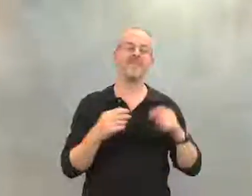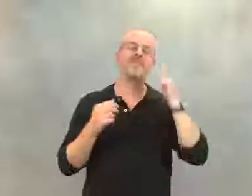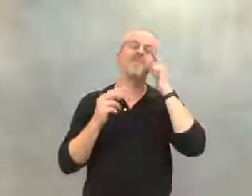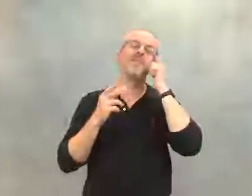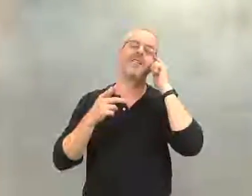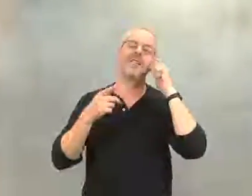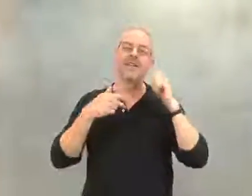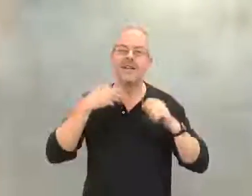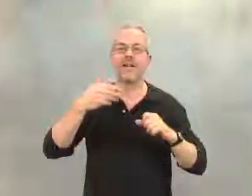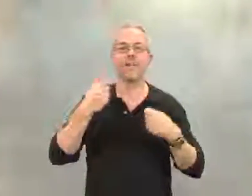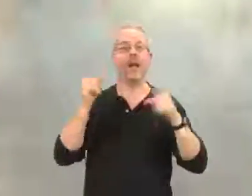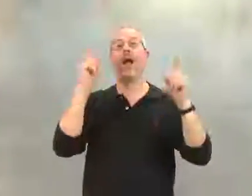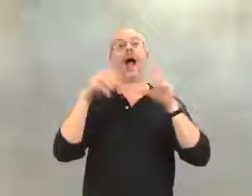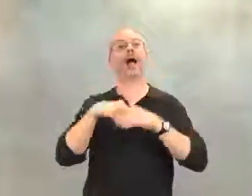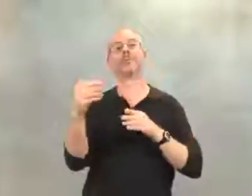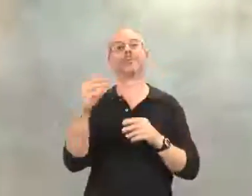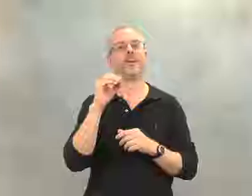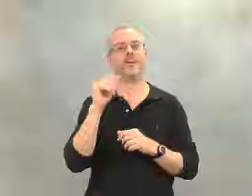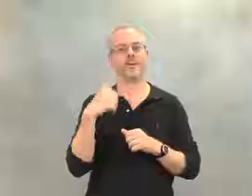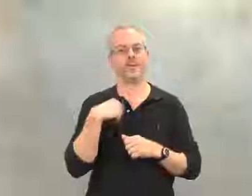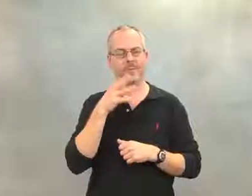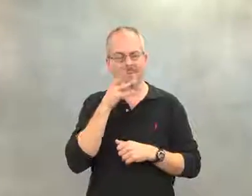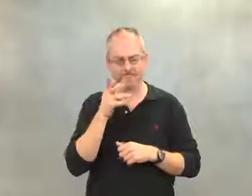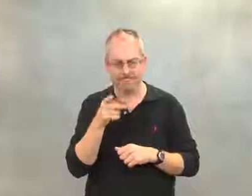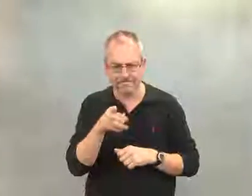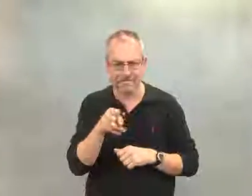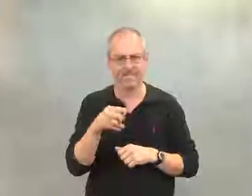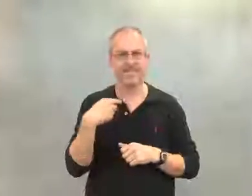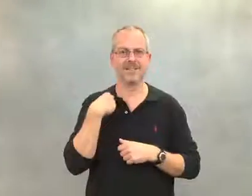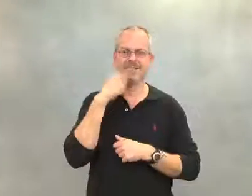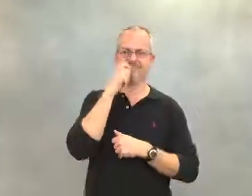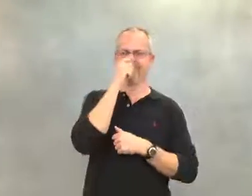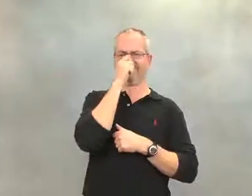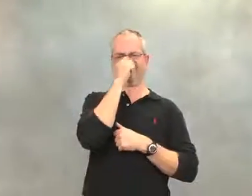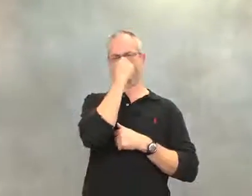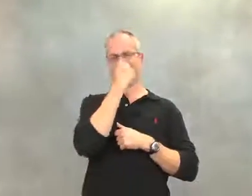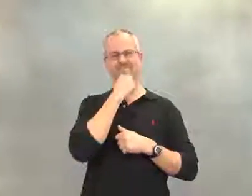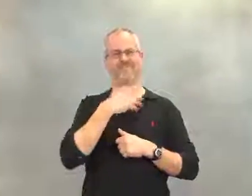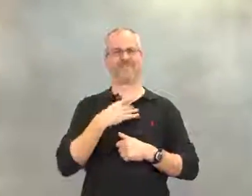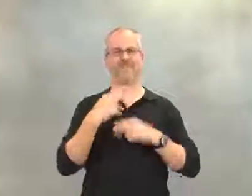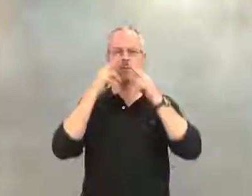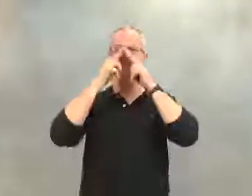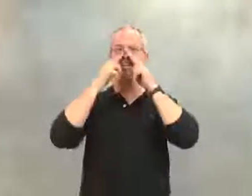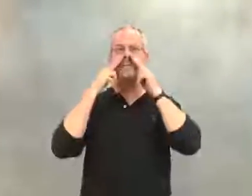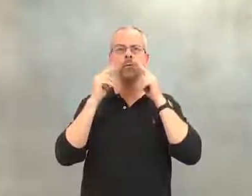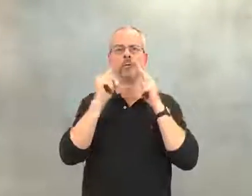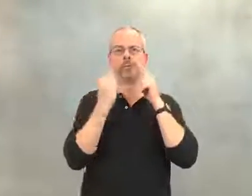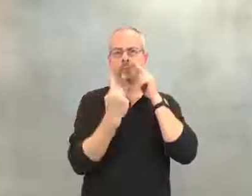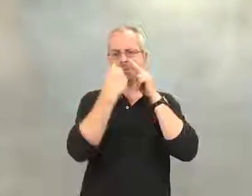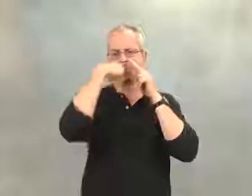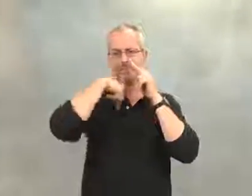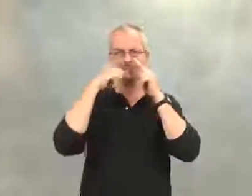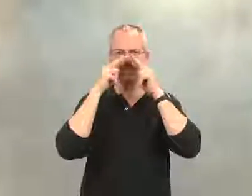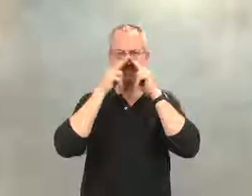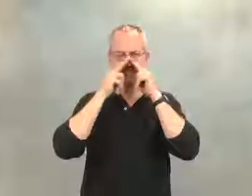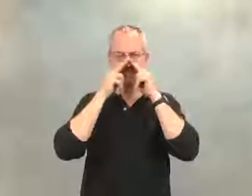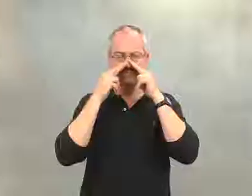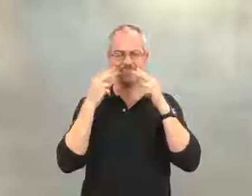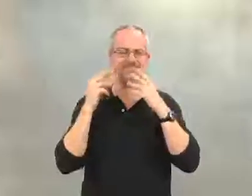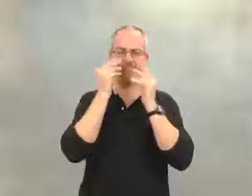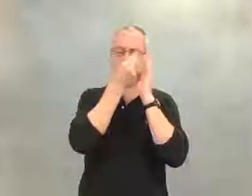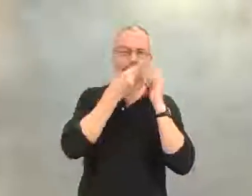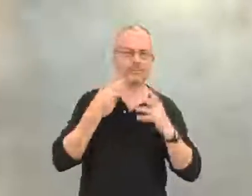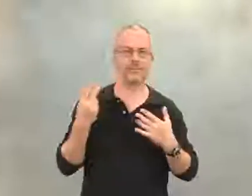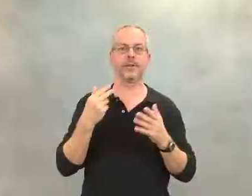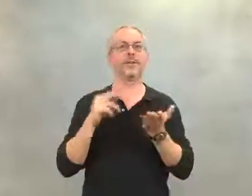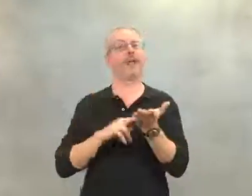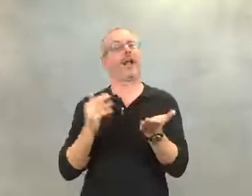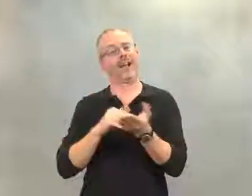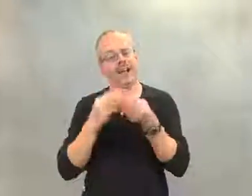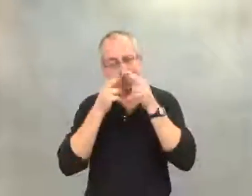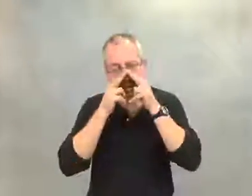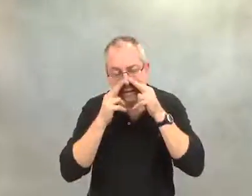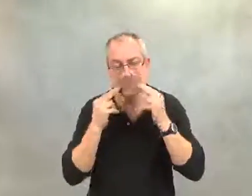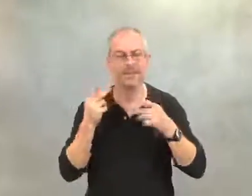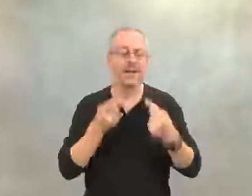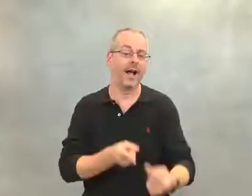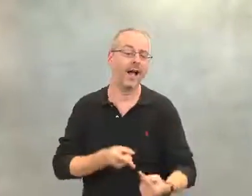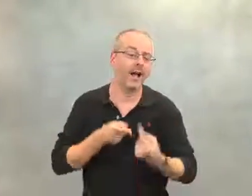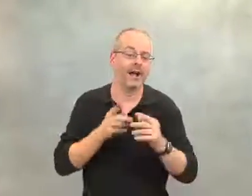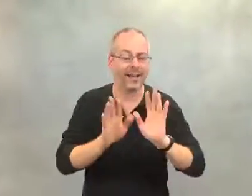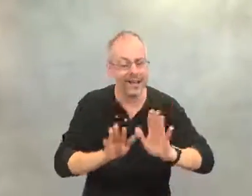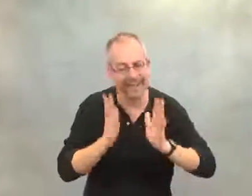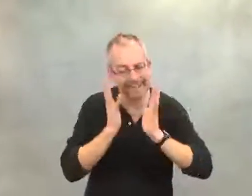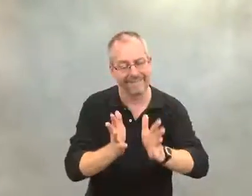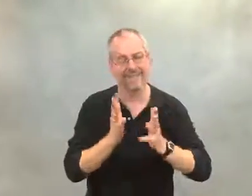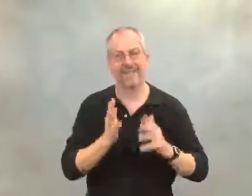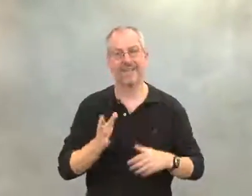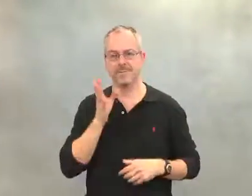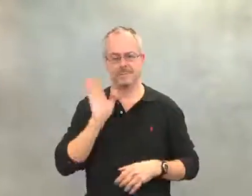When I finally came out of the coma, I didn't like the tube in my nose.